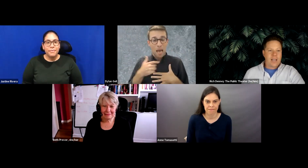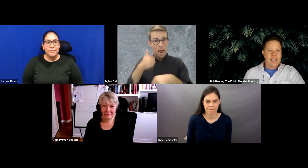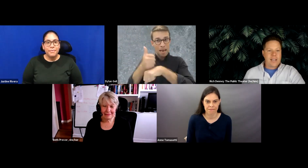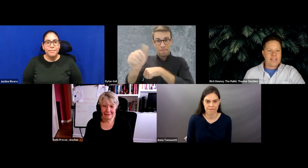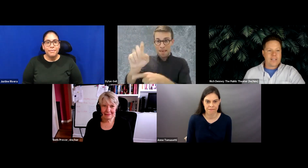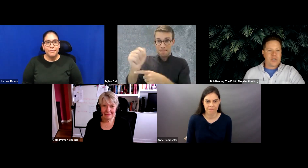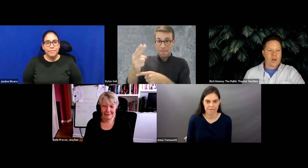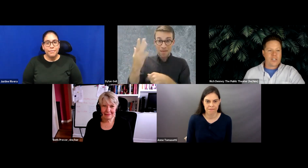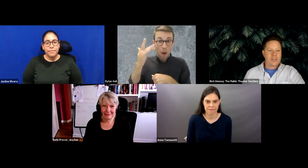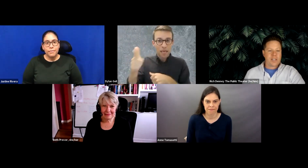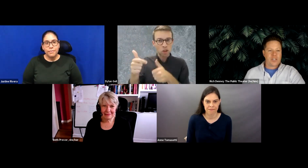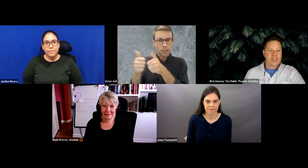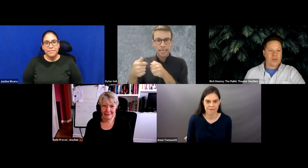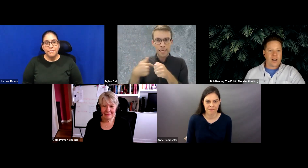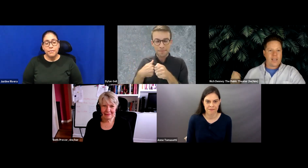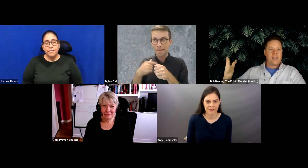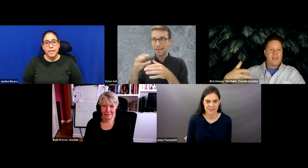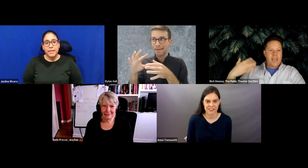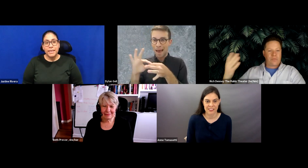Line and says she watched another section just crying and